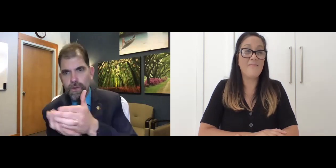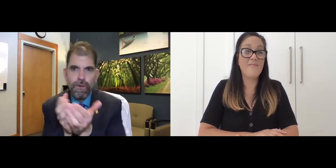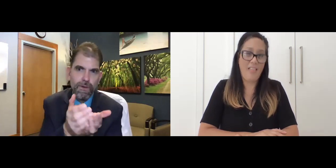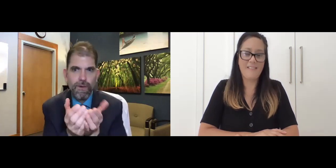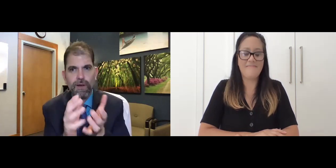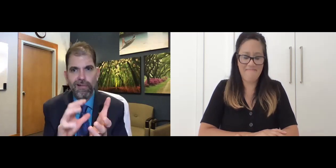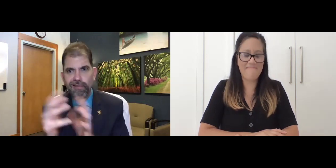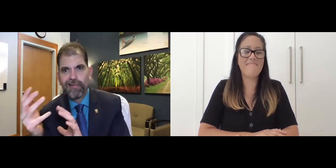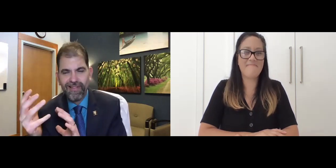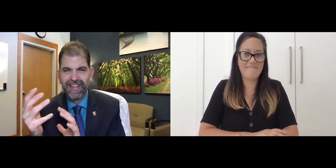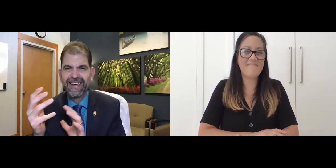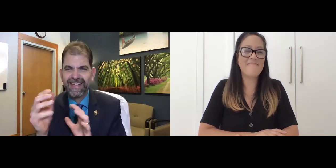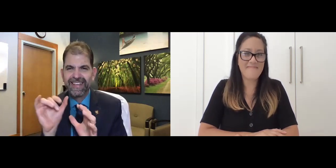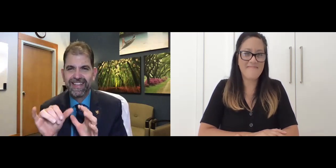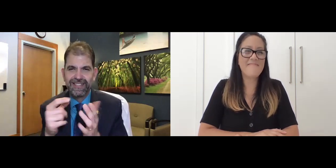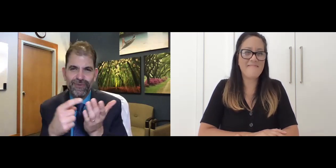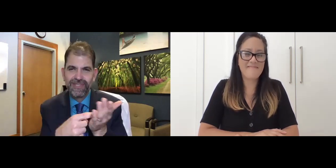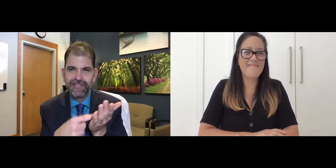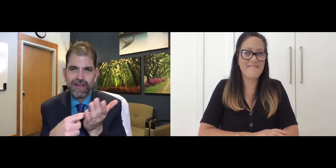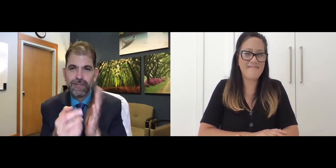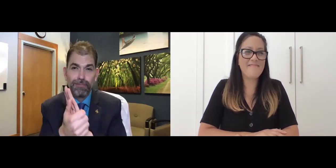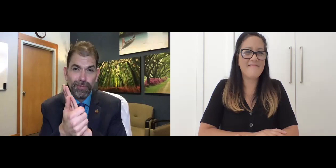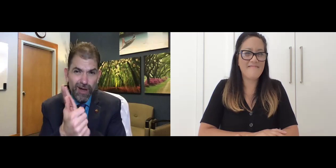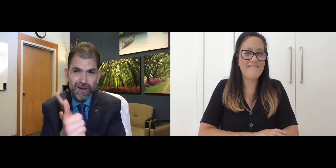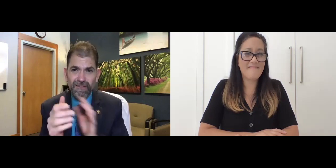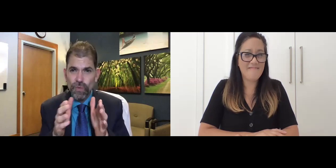if people are worried about rocking the boat or causing trouble?